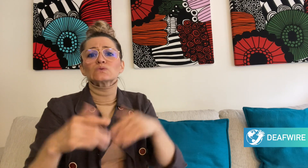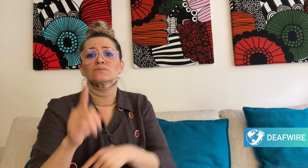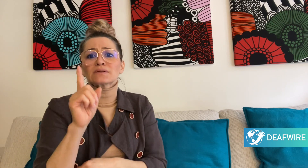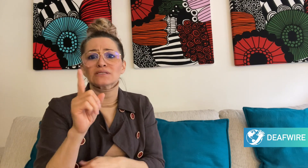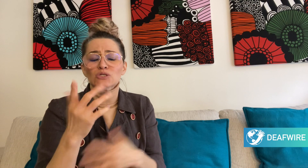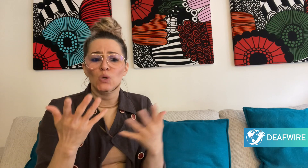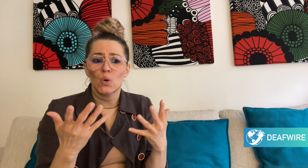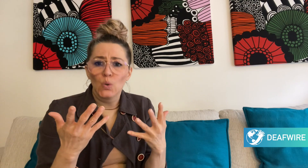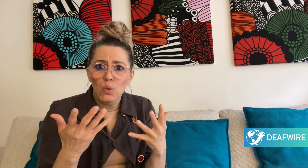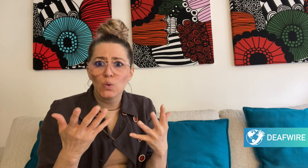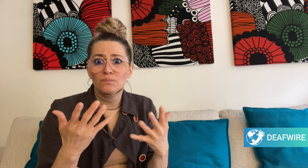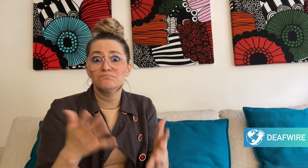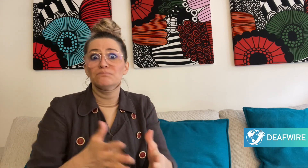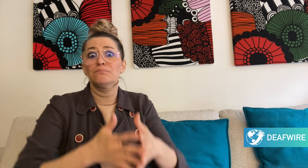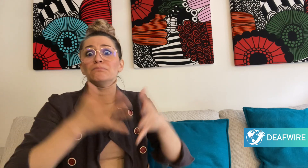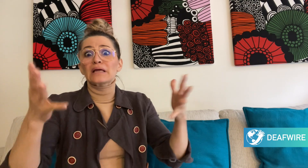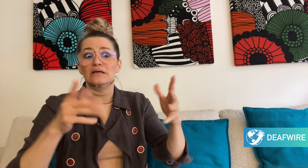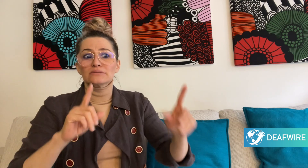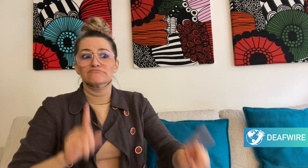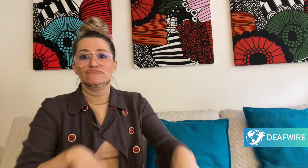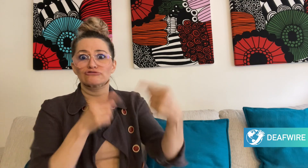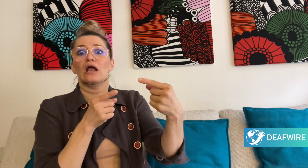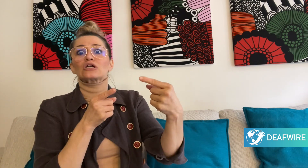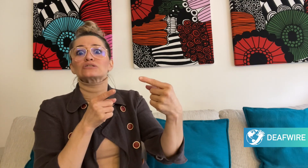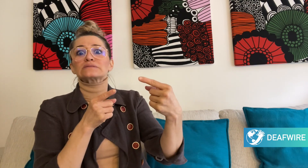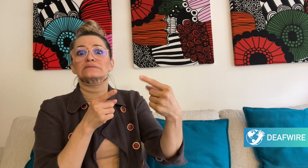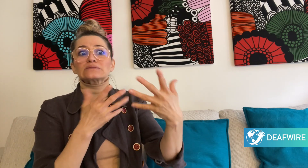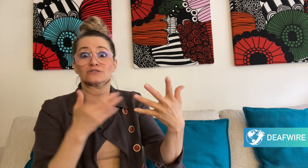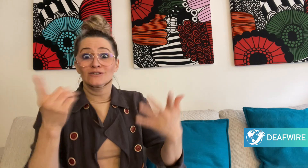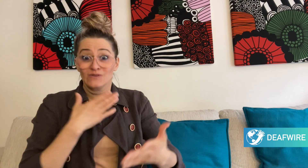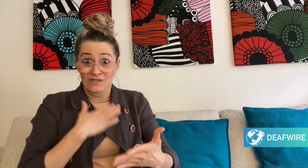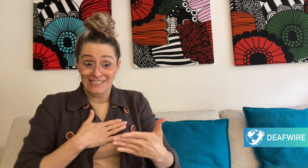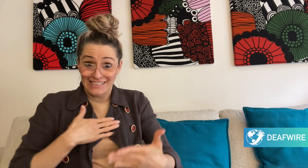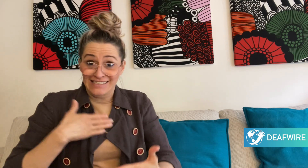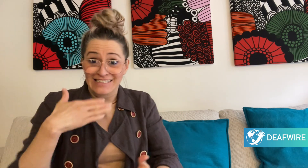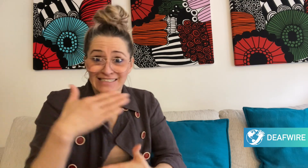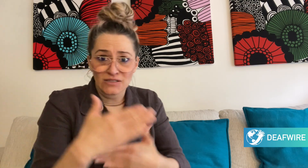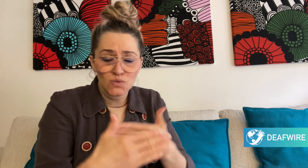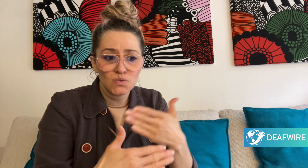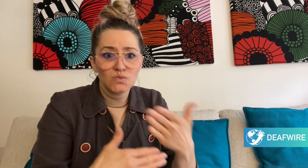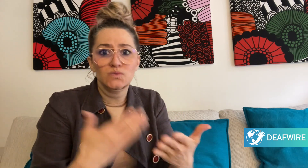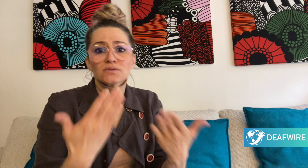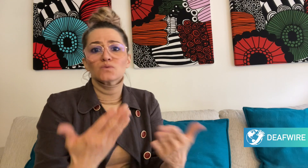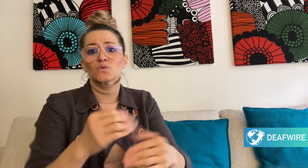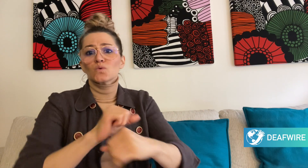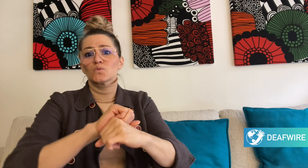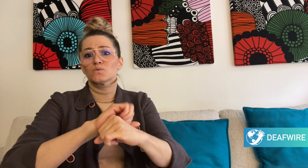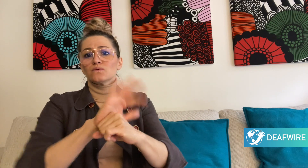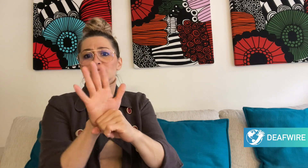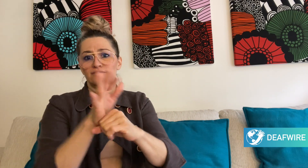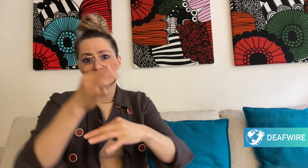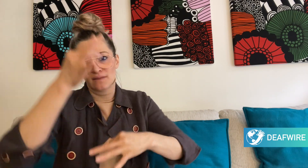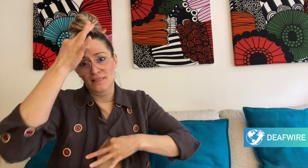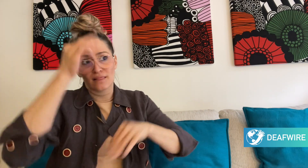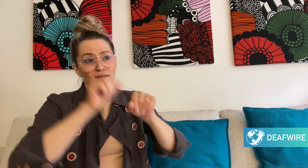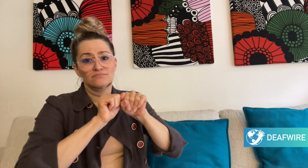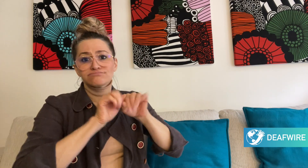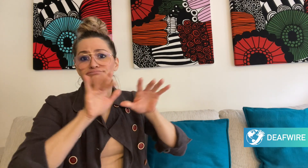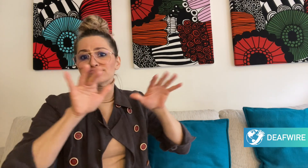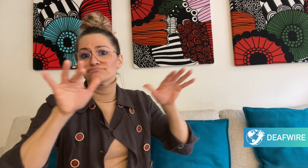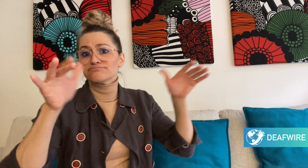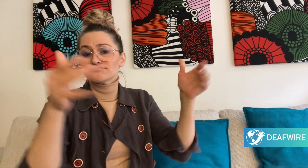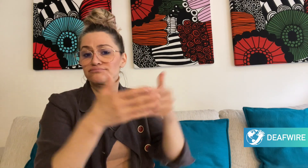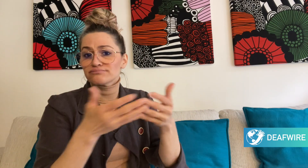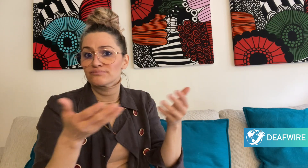with a bigger challenge - dealing with the COVID-19 pandemic.